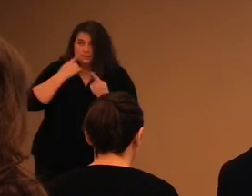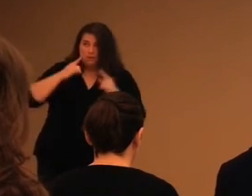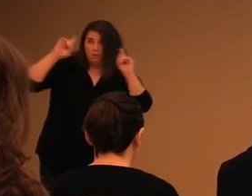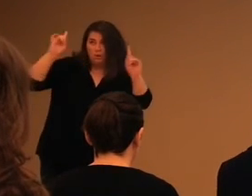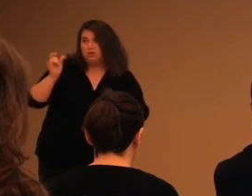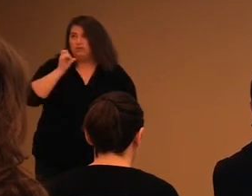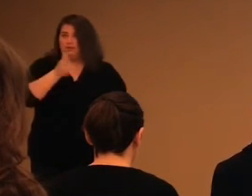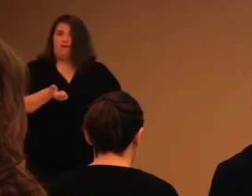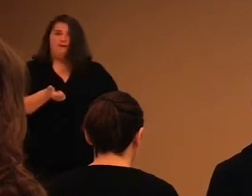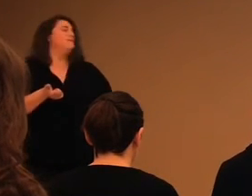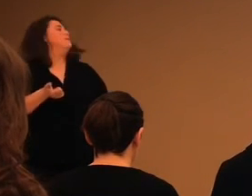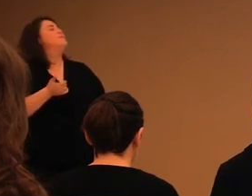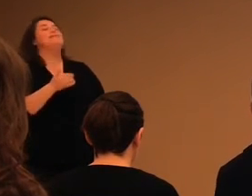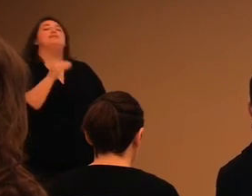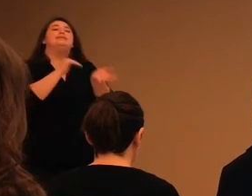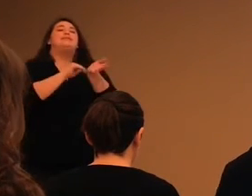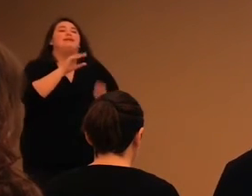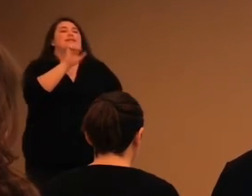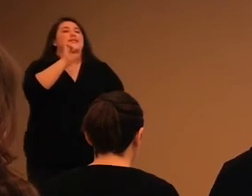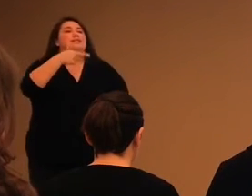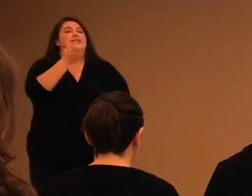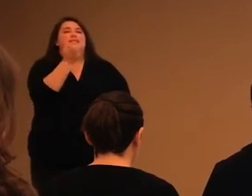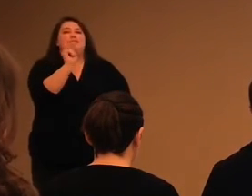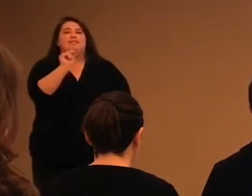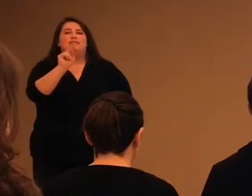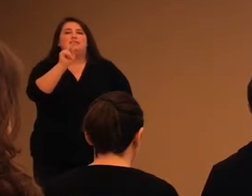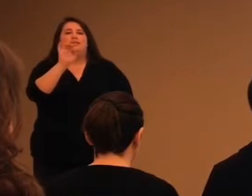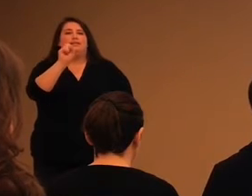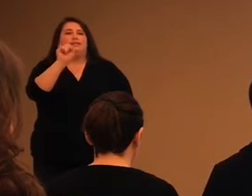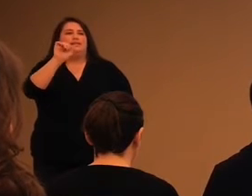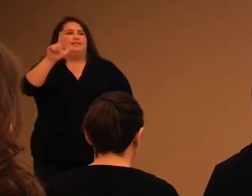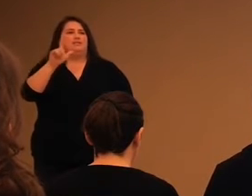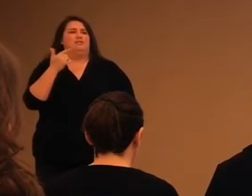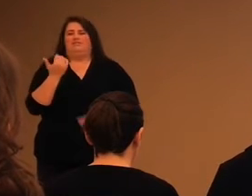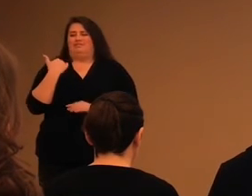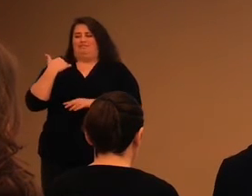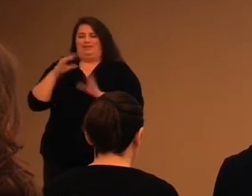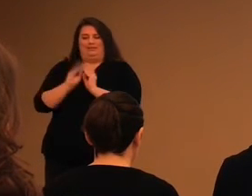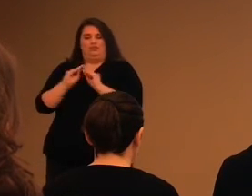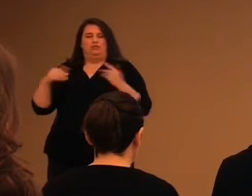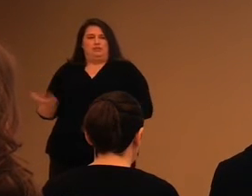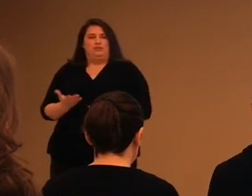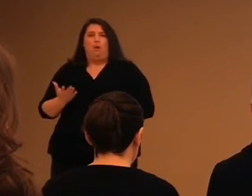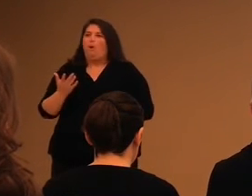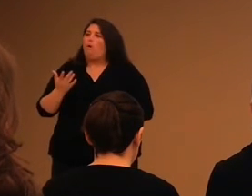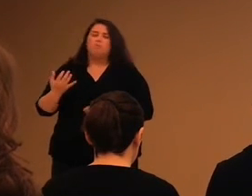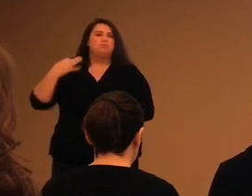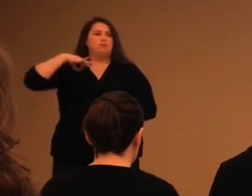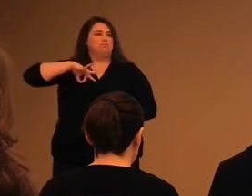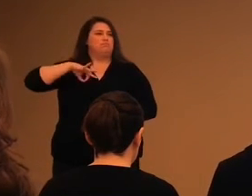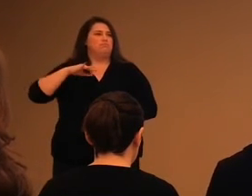we have dr. Steven Kissel who was at the last session here very helpful in helping us understand from his perspective how the